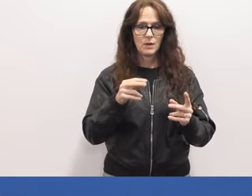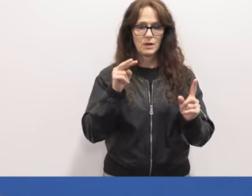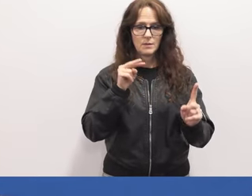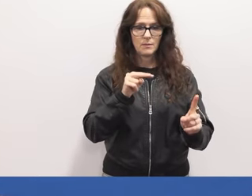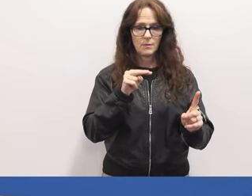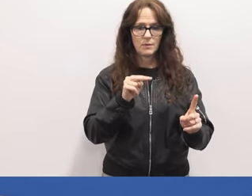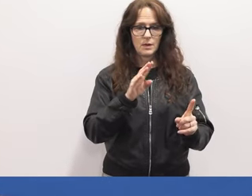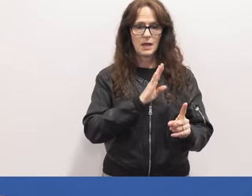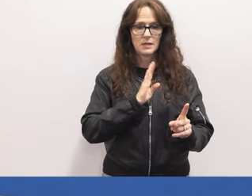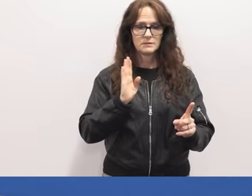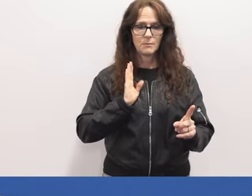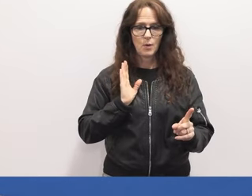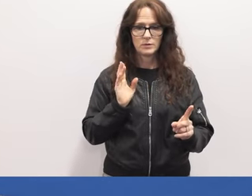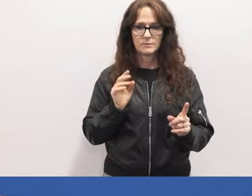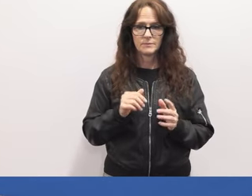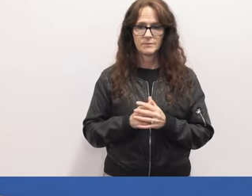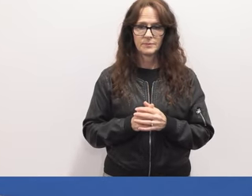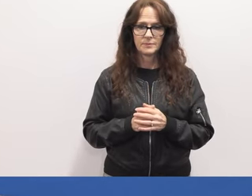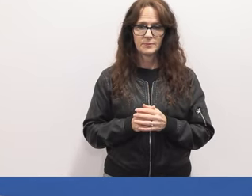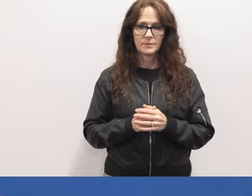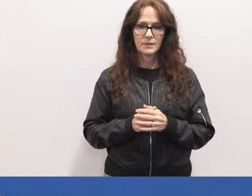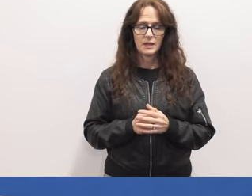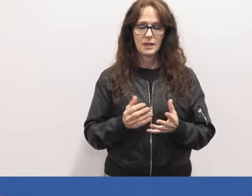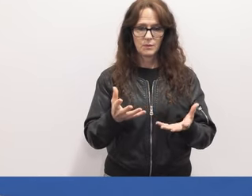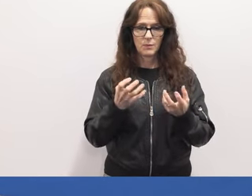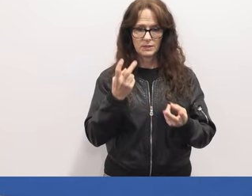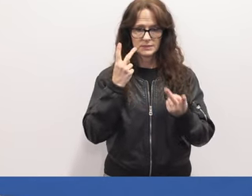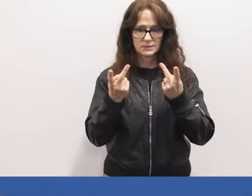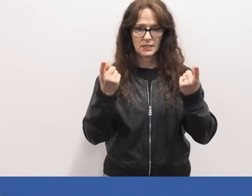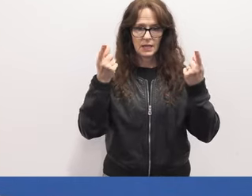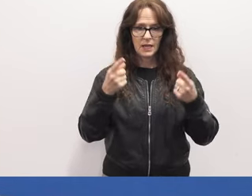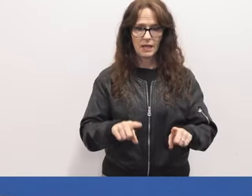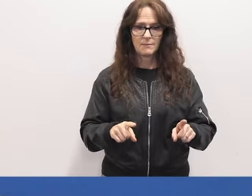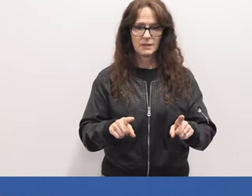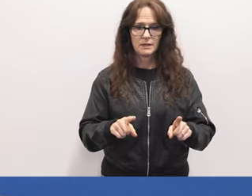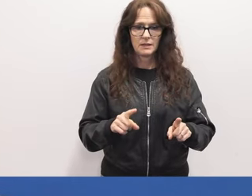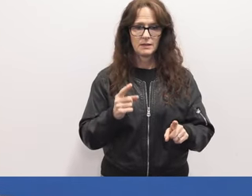and that we wanna see happen in five years.